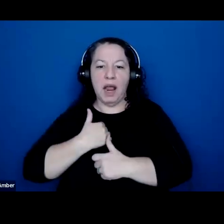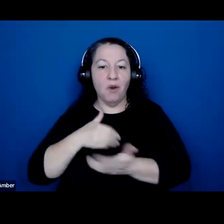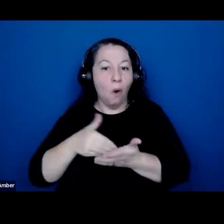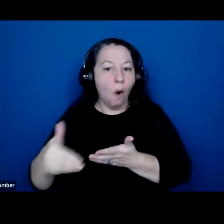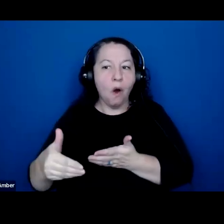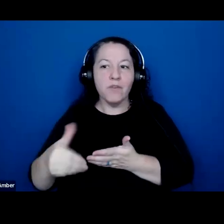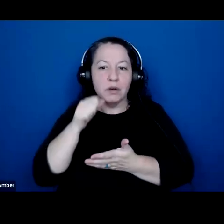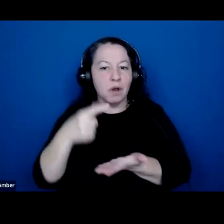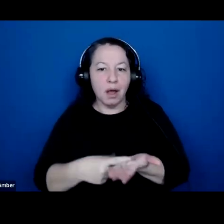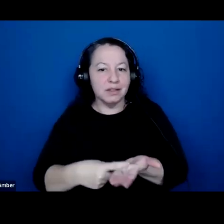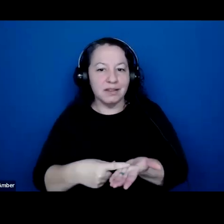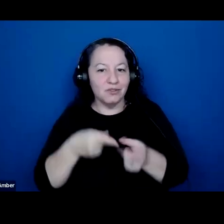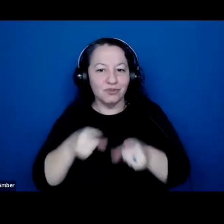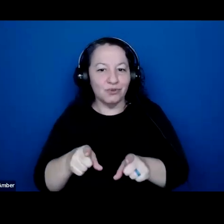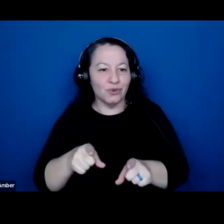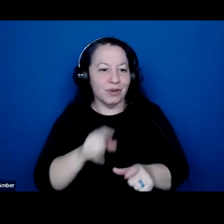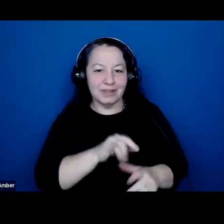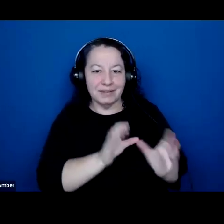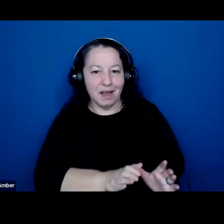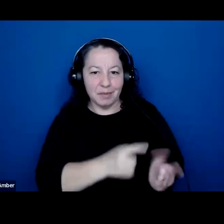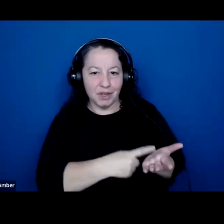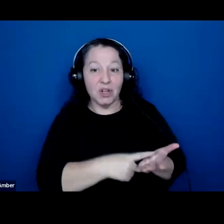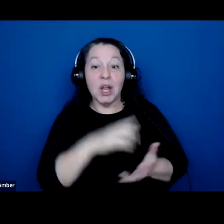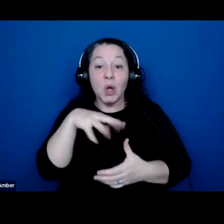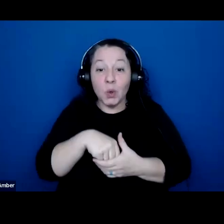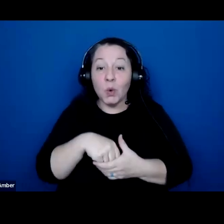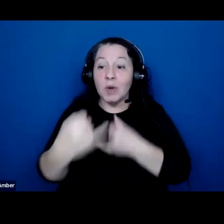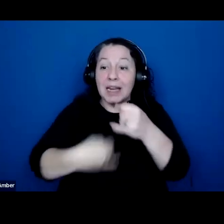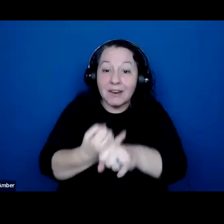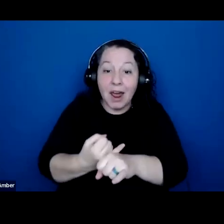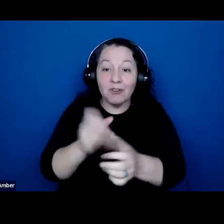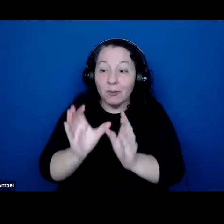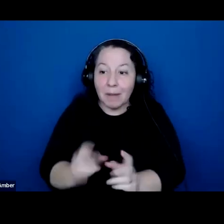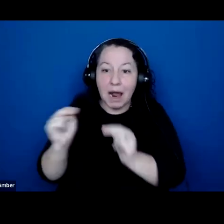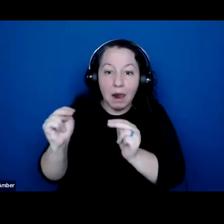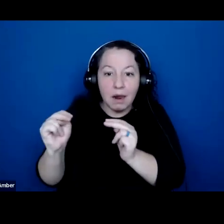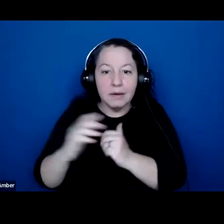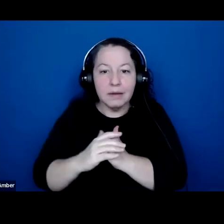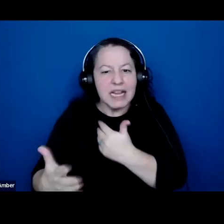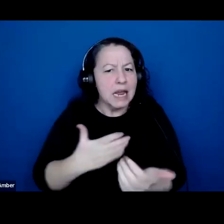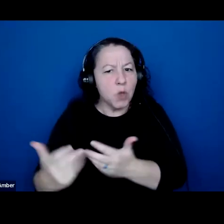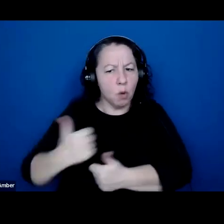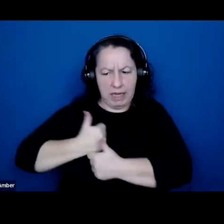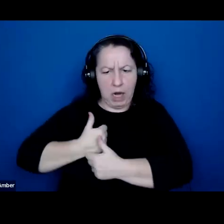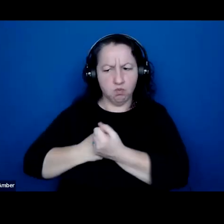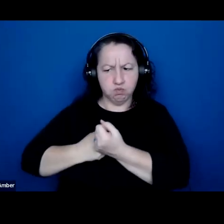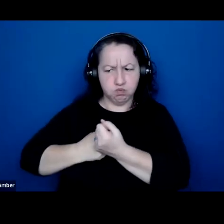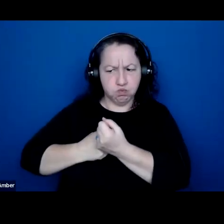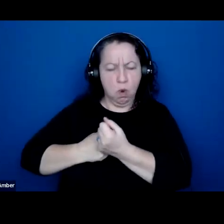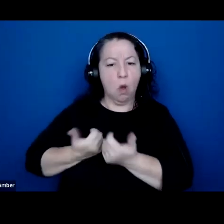And as our first panelist found in a groundbreaking study in 2019, it's also the single largest greenhouse gas emitter in the world. And it's not just the U.S. The world's militaries produce at least 5.5% of greenhouse gas emissions, which is more than the total footprint of Japan, according to one 2022 estimate. Despite this, the terms "war" and "military" often go unmentioned in the climate conversation, including in international climate negotiations. Even though militarism underpins the entire fossil fuel economy,